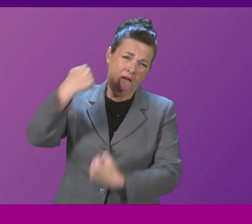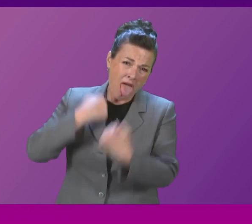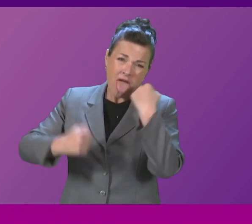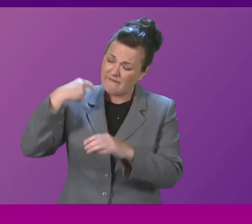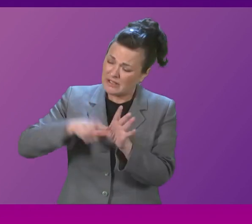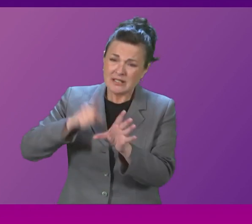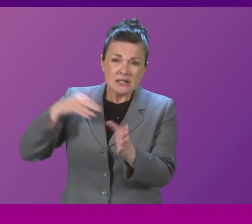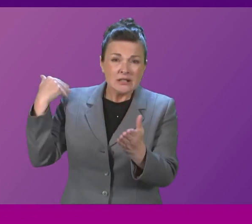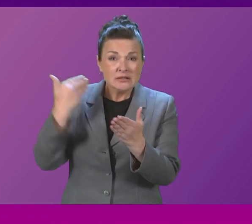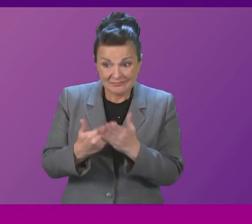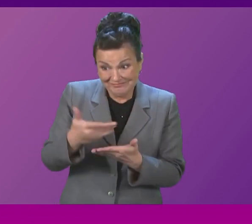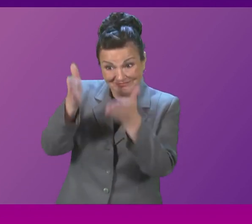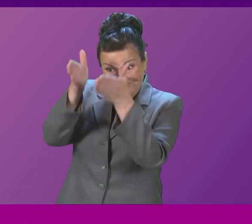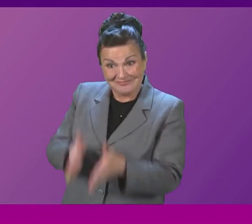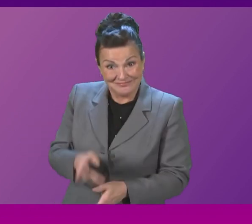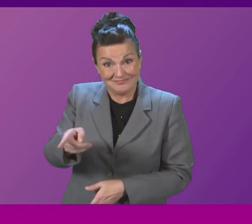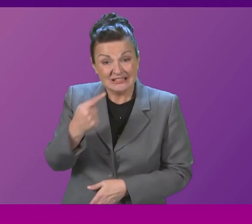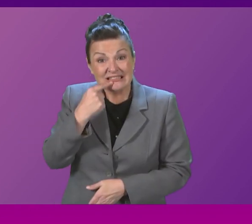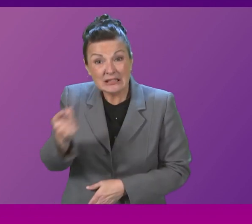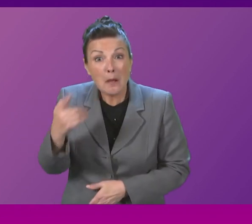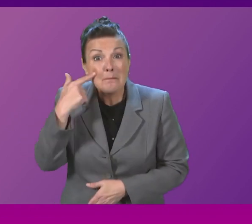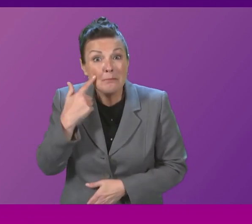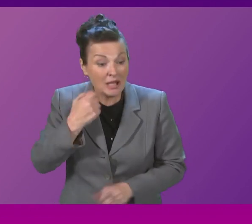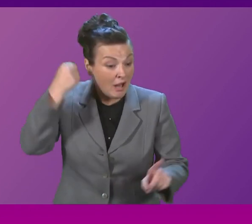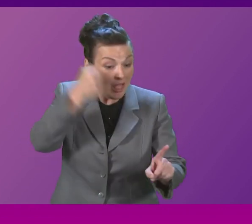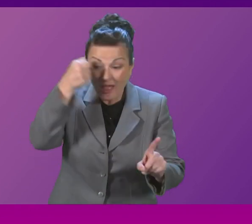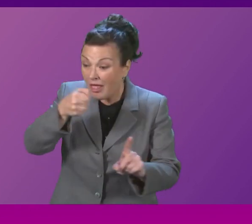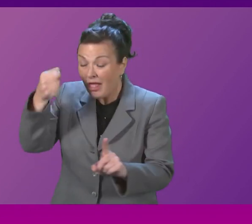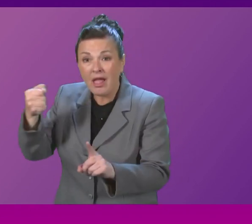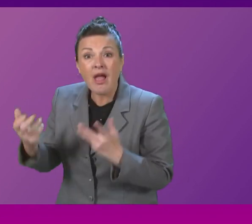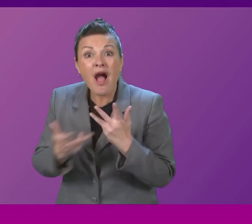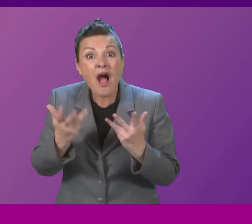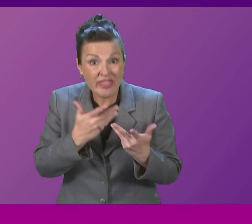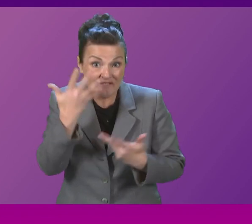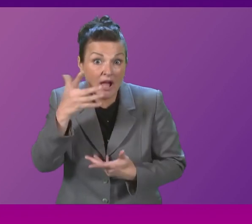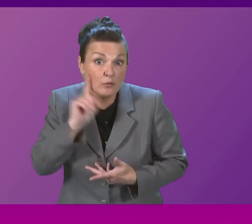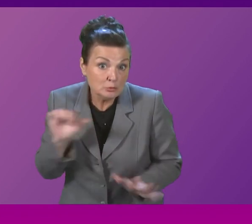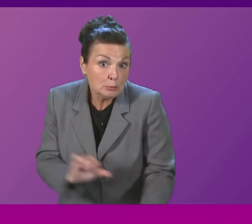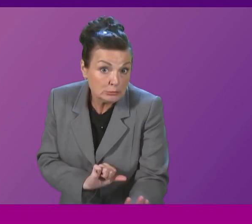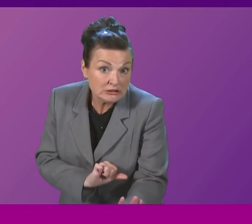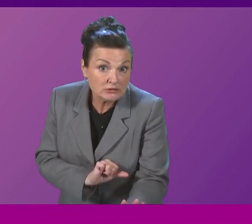Her abuser has allegedly attacked five other women, and she believes that my proposed bill